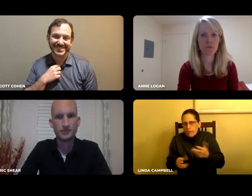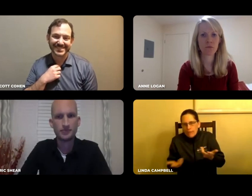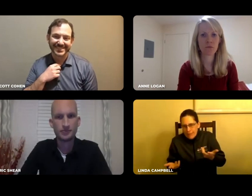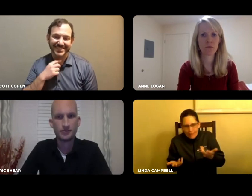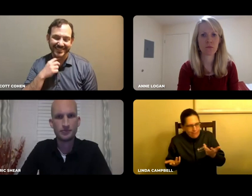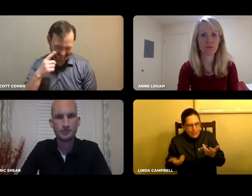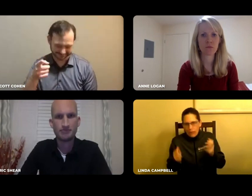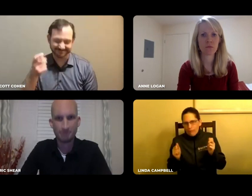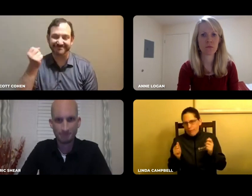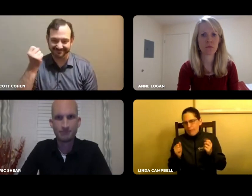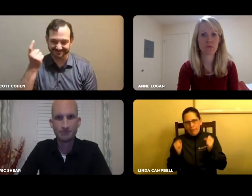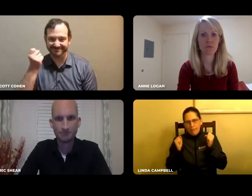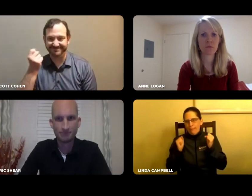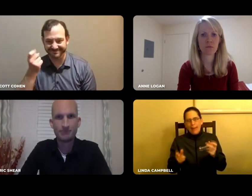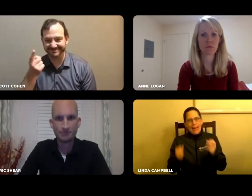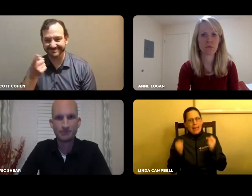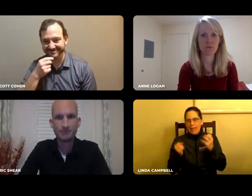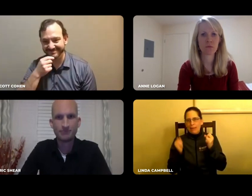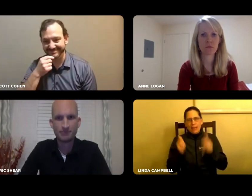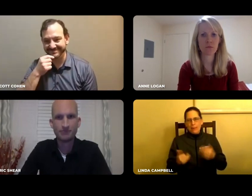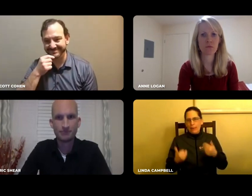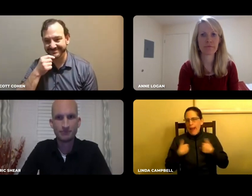It's normal. So many people just have an